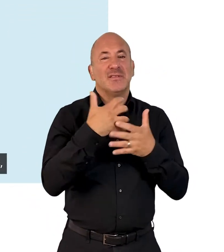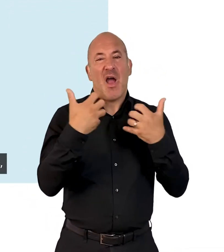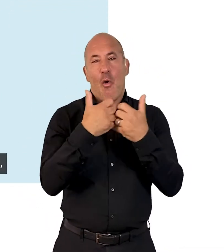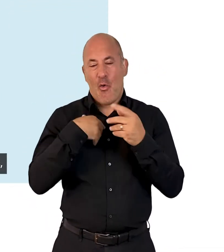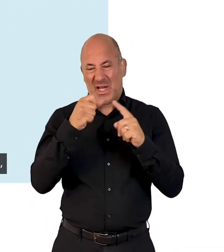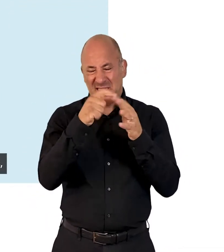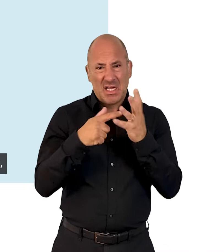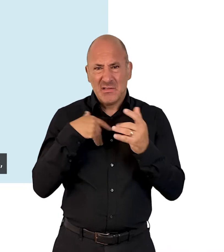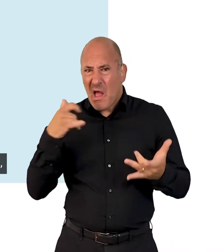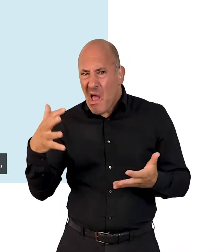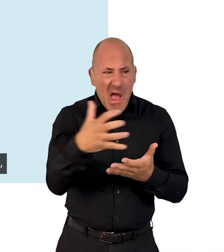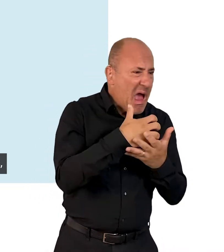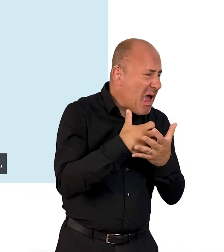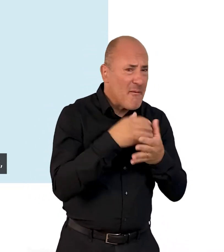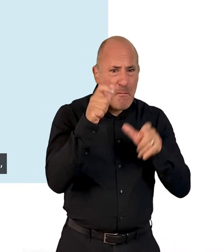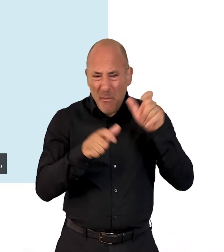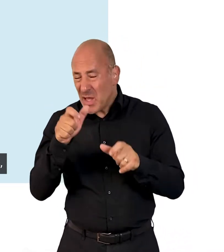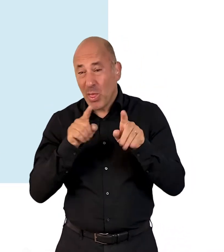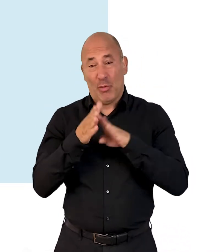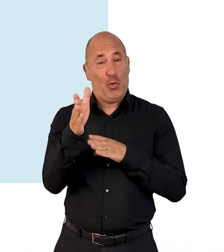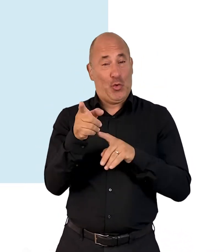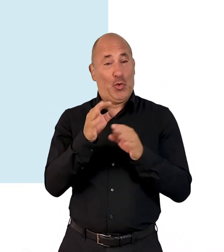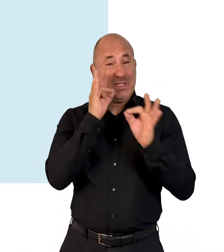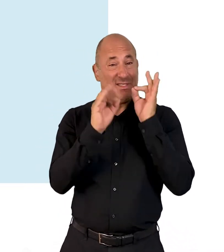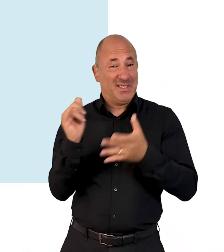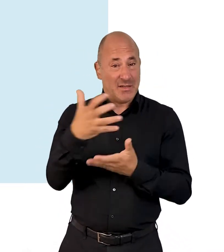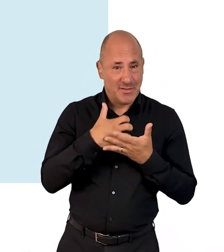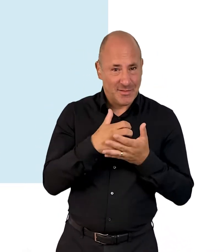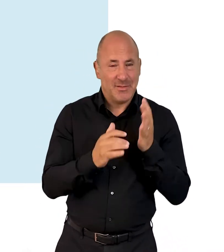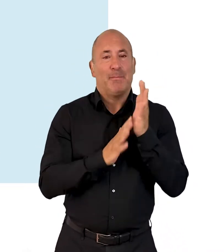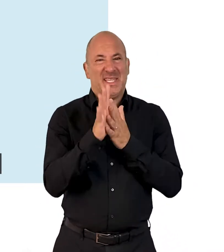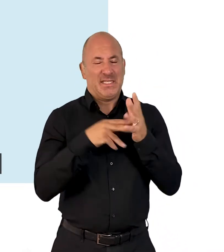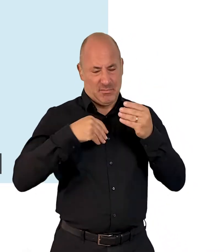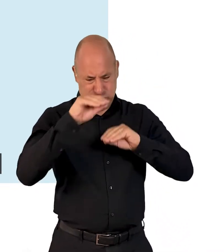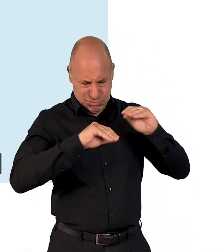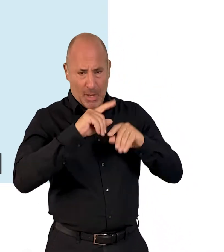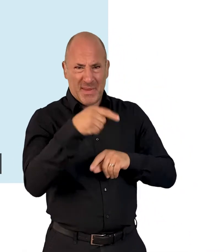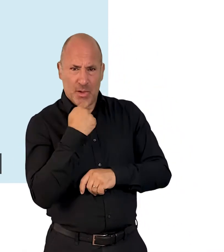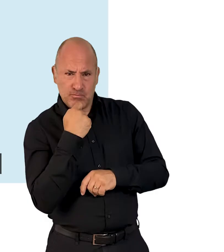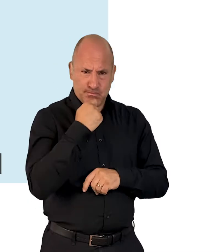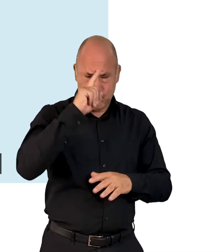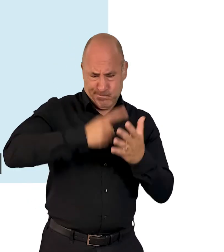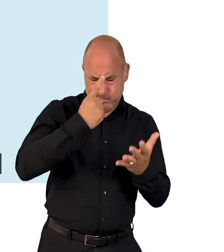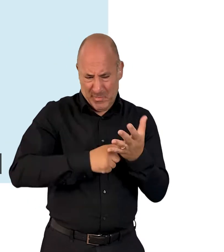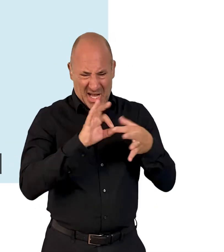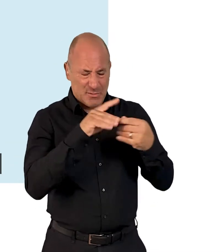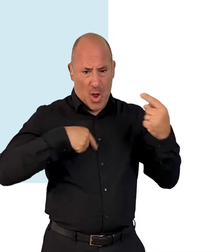of collecting data for population statistics, which people use to make important decisions about things that affect us all,